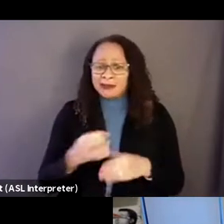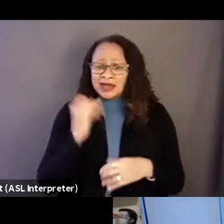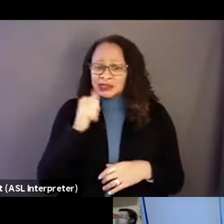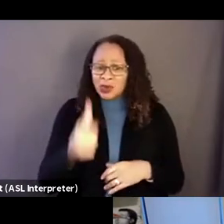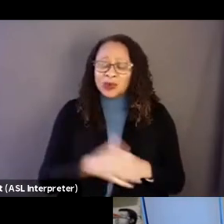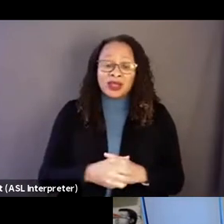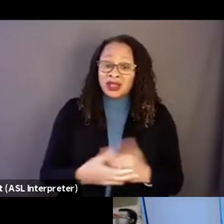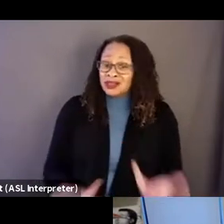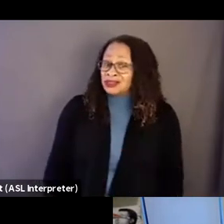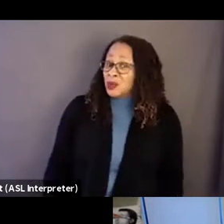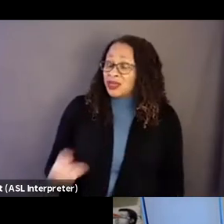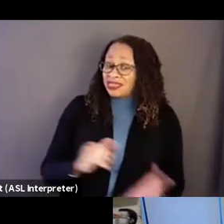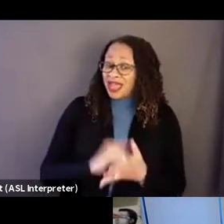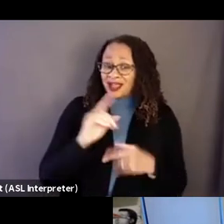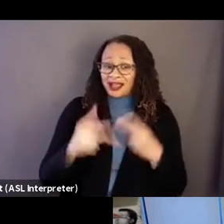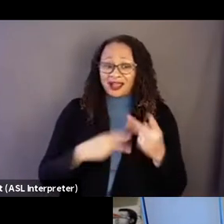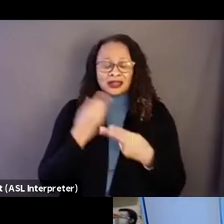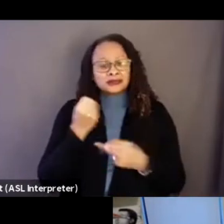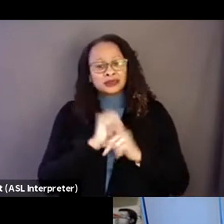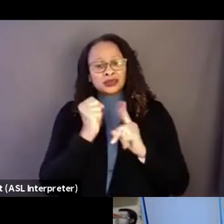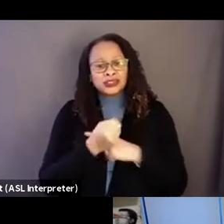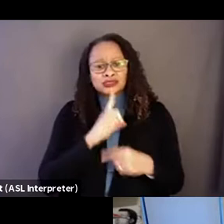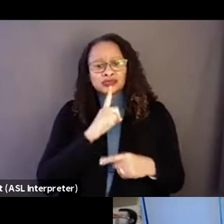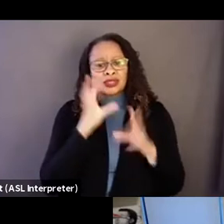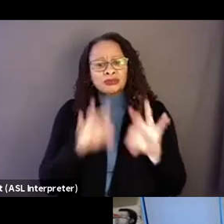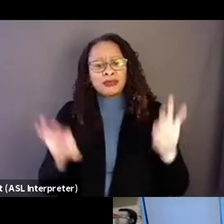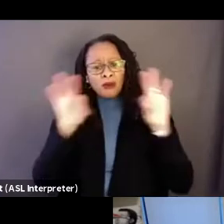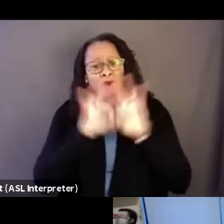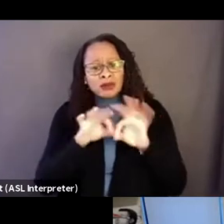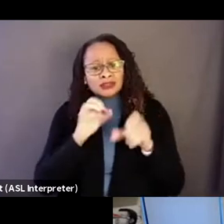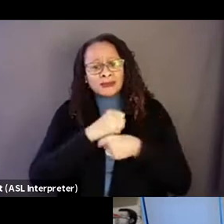And I thought it was really important to make that visible,